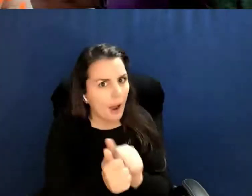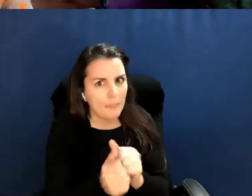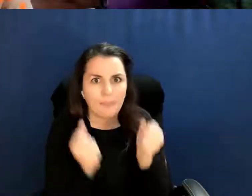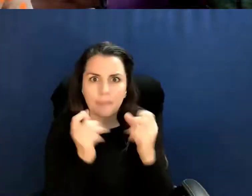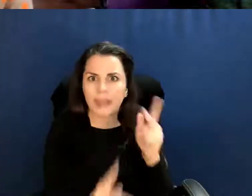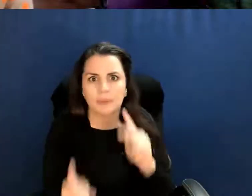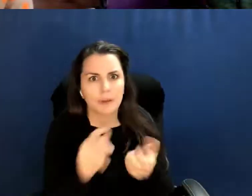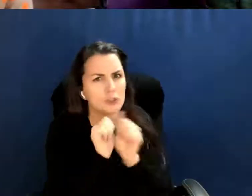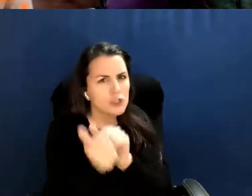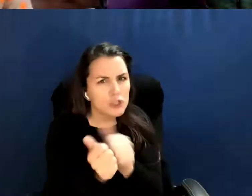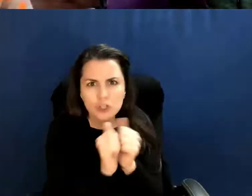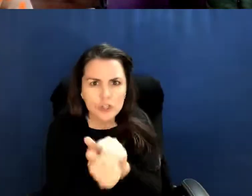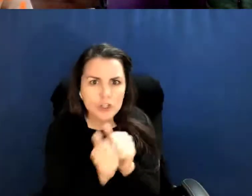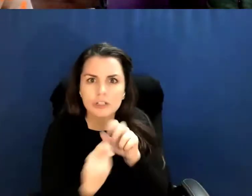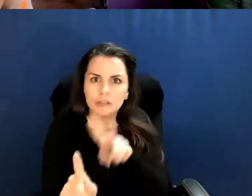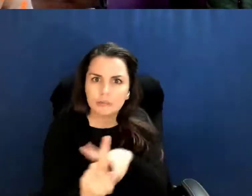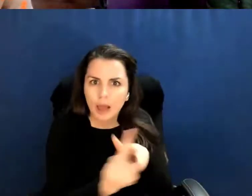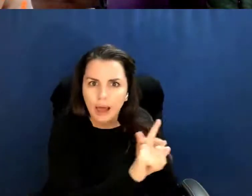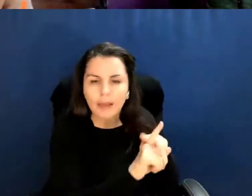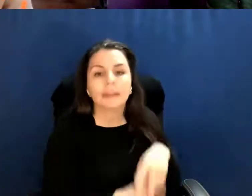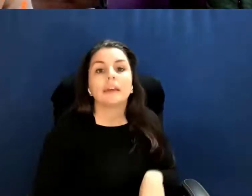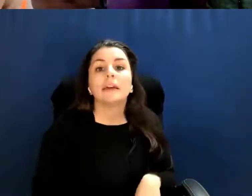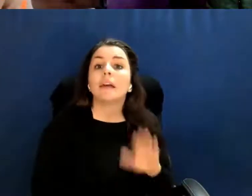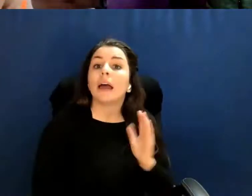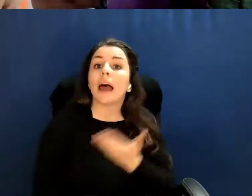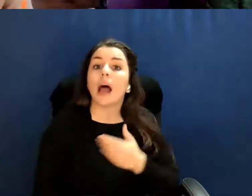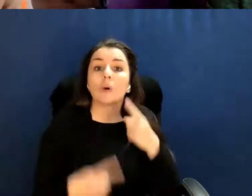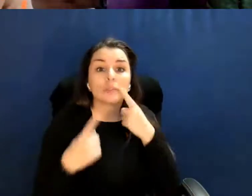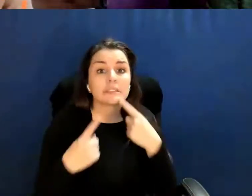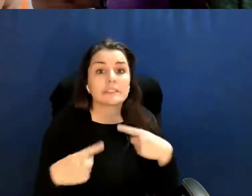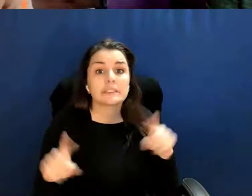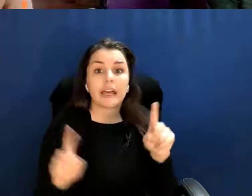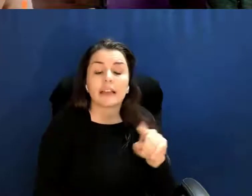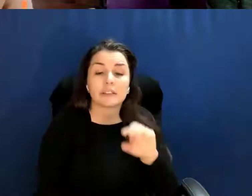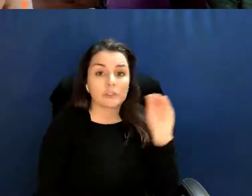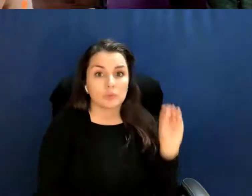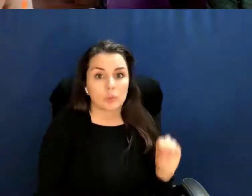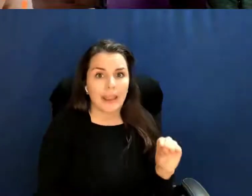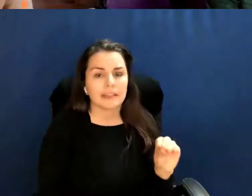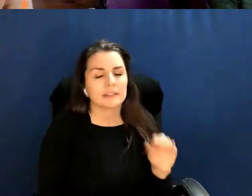We have our success rates are low and, frankly, they're lower for your first application